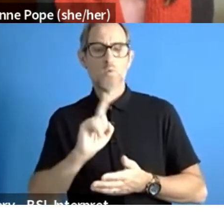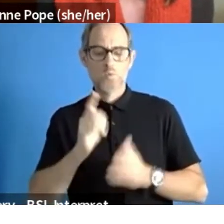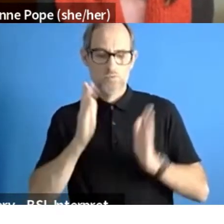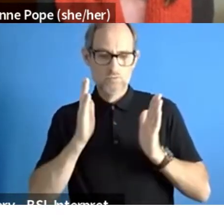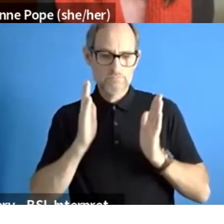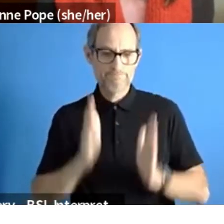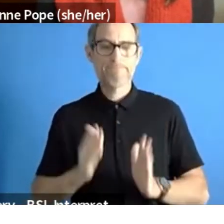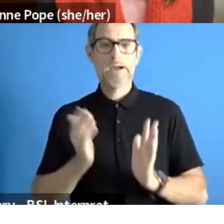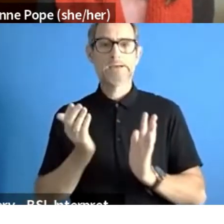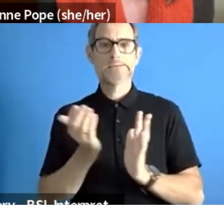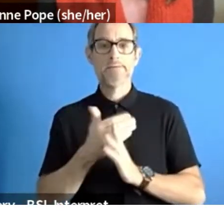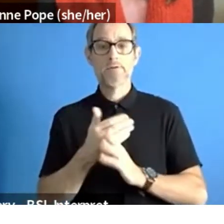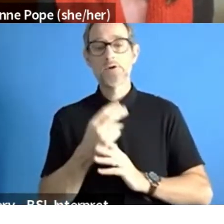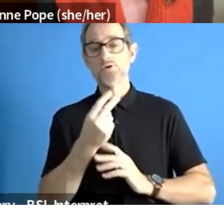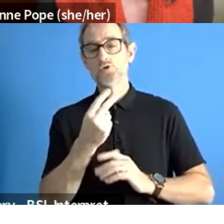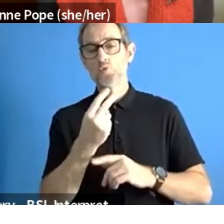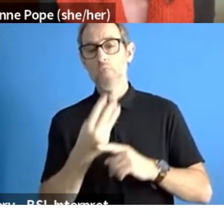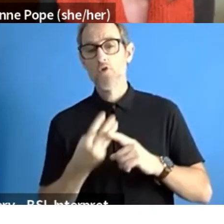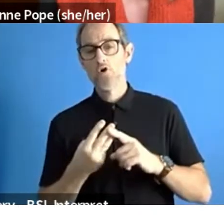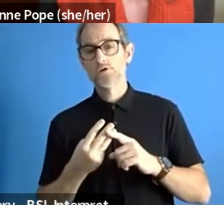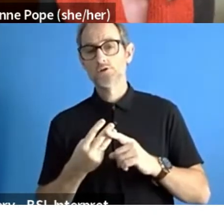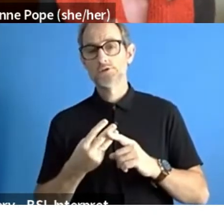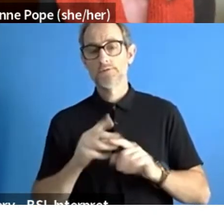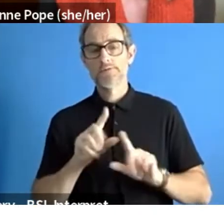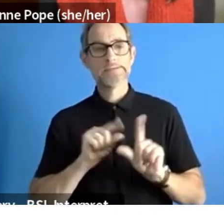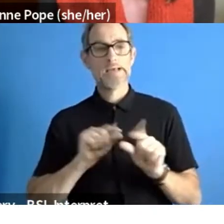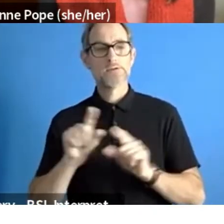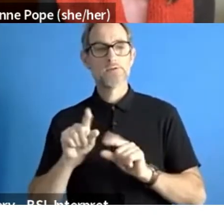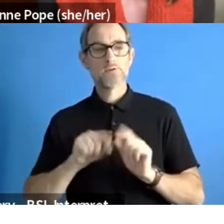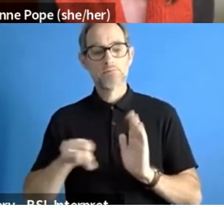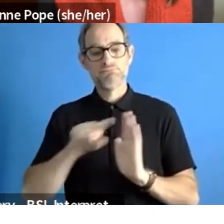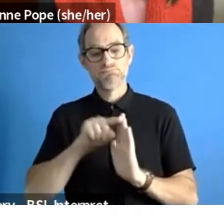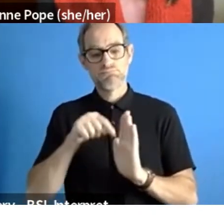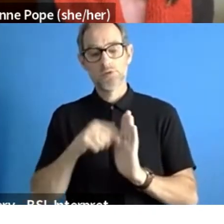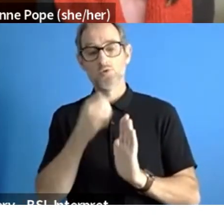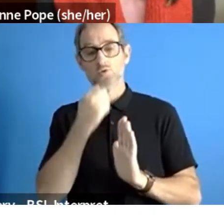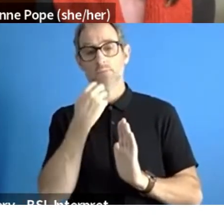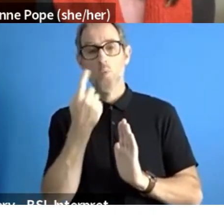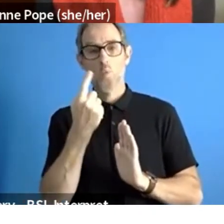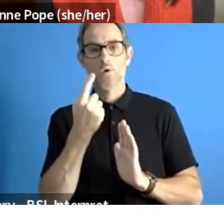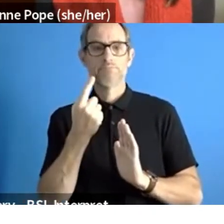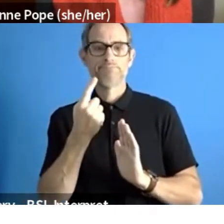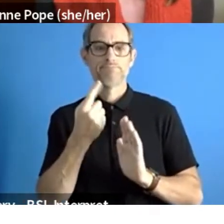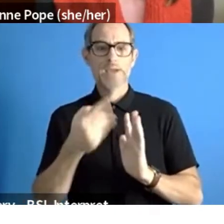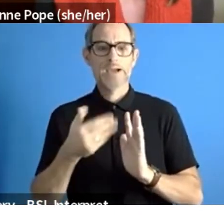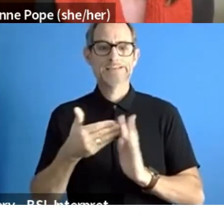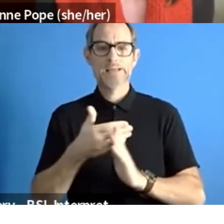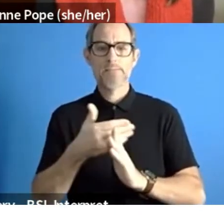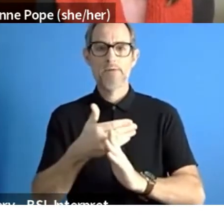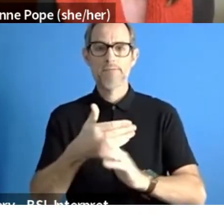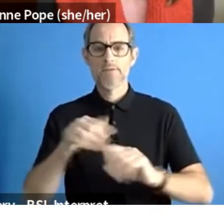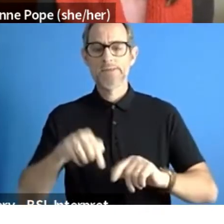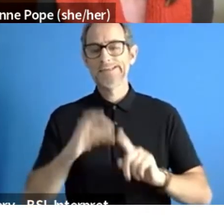two-thirds of the selection related to accessibility. In this specific case,